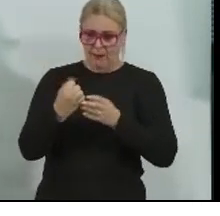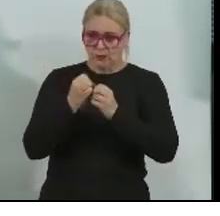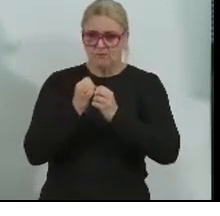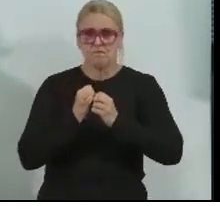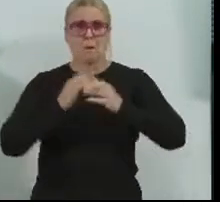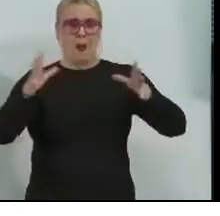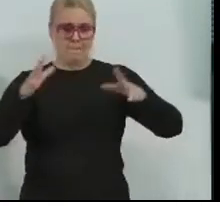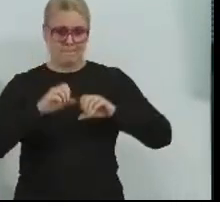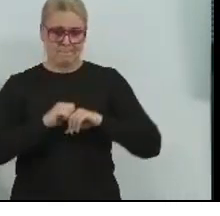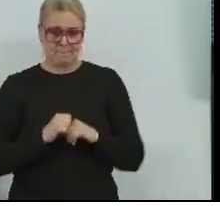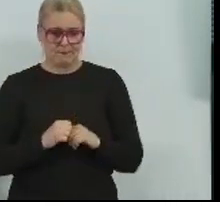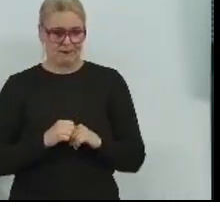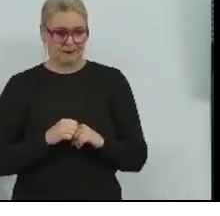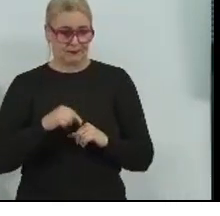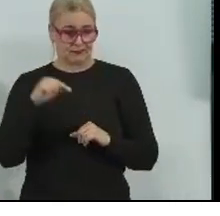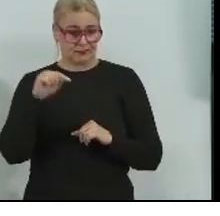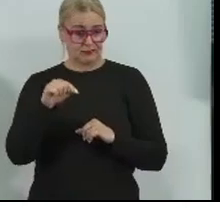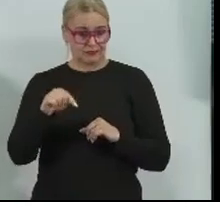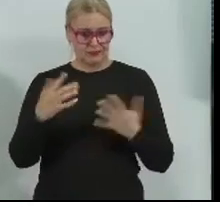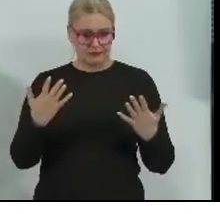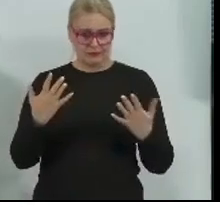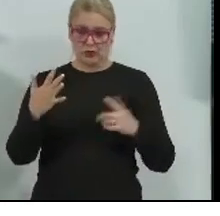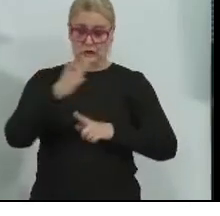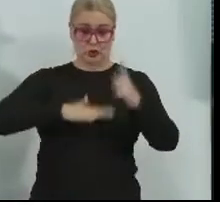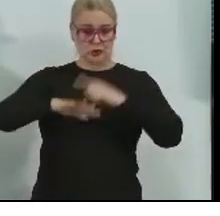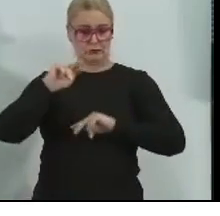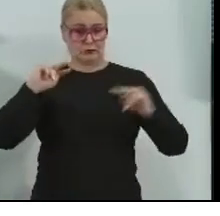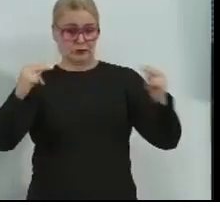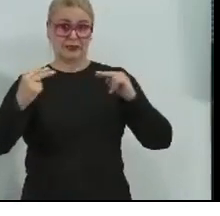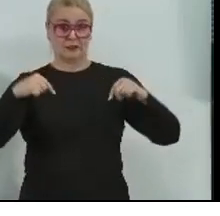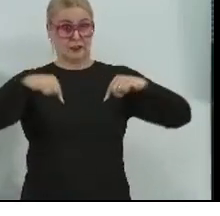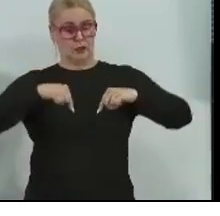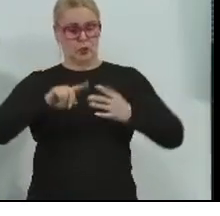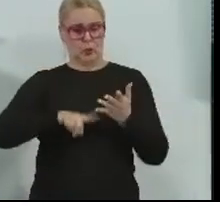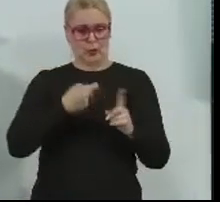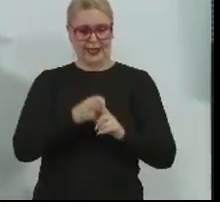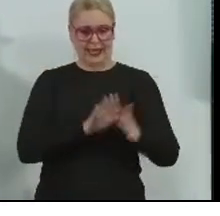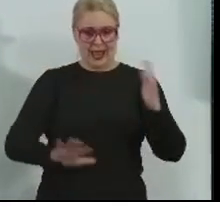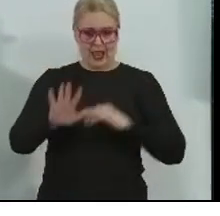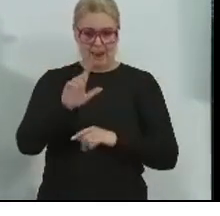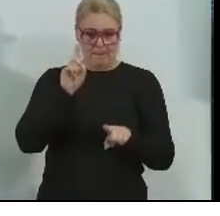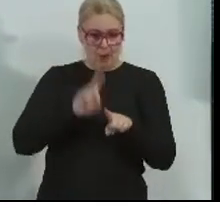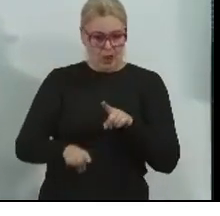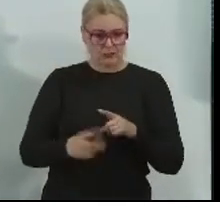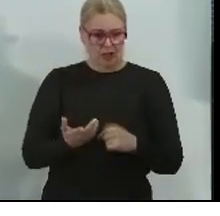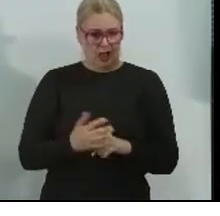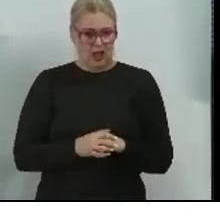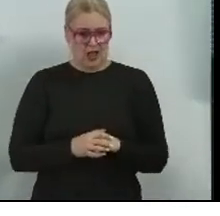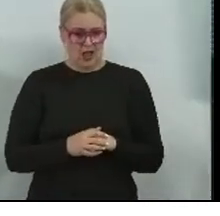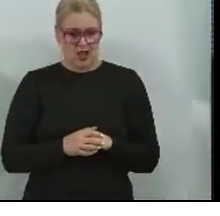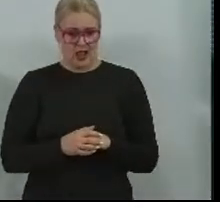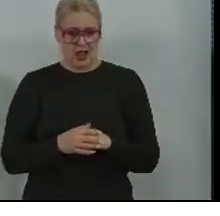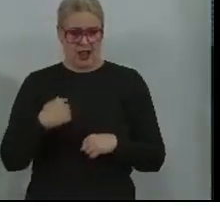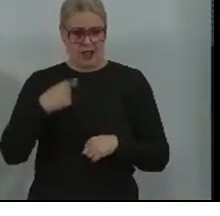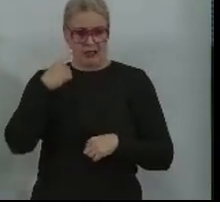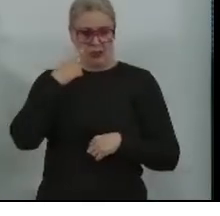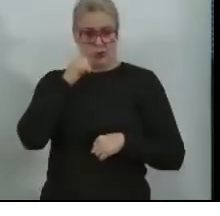So I think we're going to start by watching this year's ad. I'm checking this is the first AV moment this morning. So I'm just checking. Yes, we are.